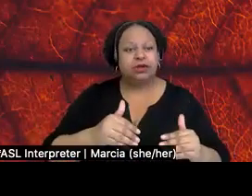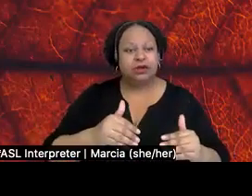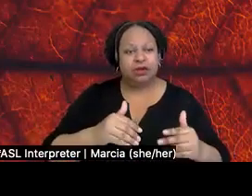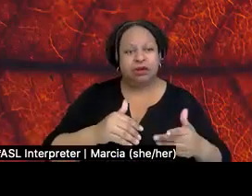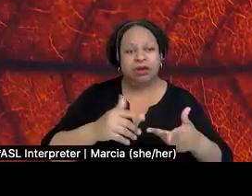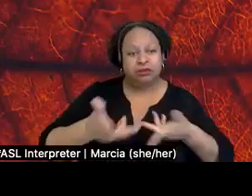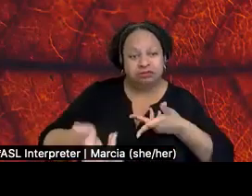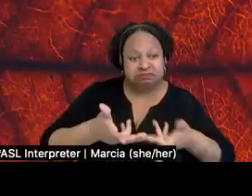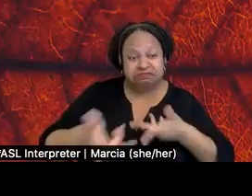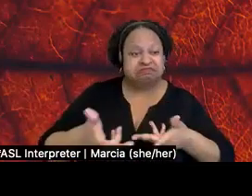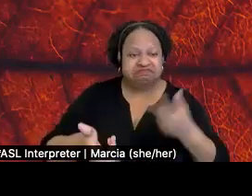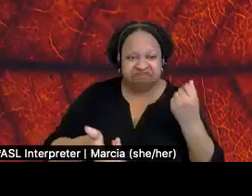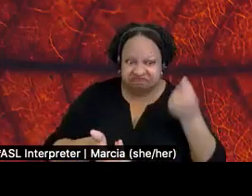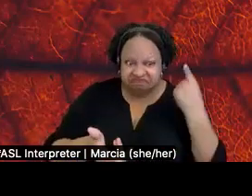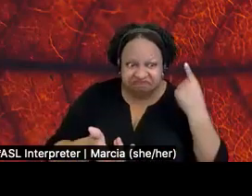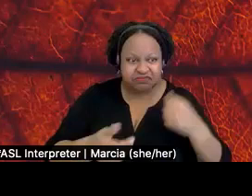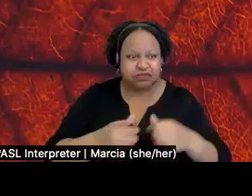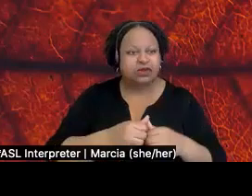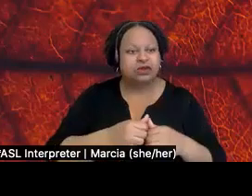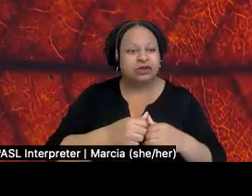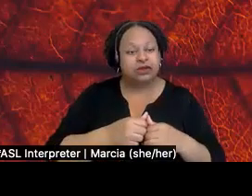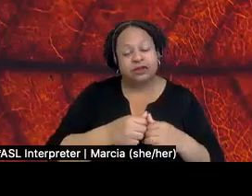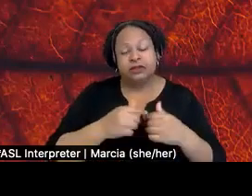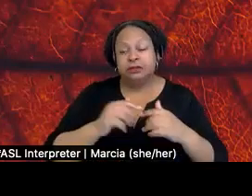Inability to effectively communicate.